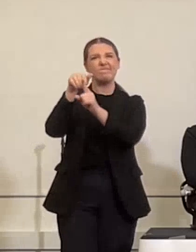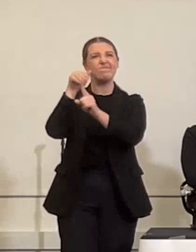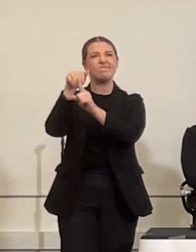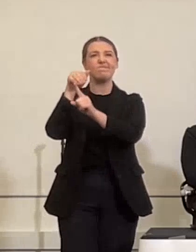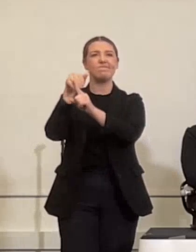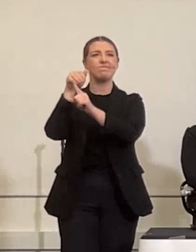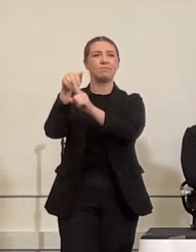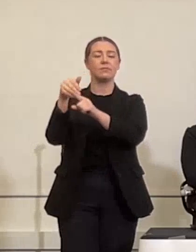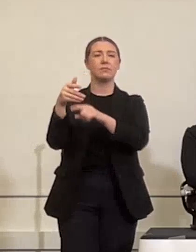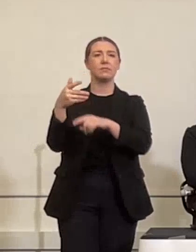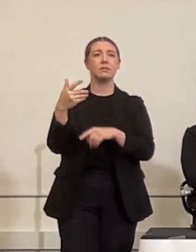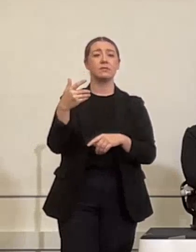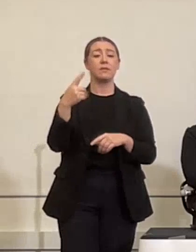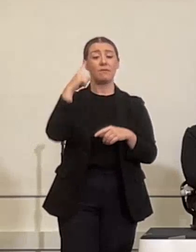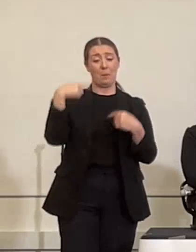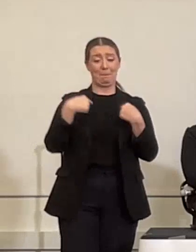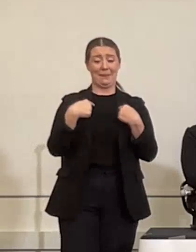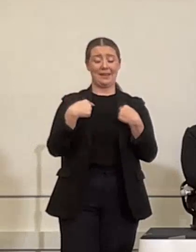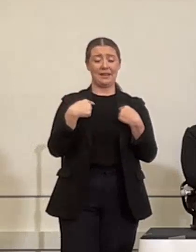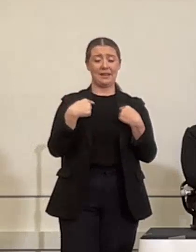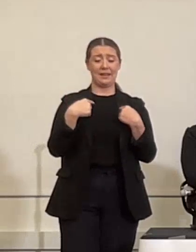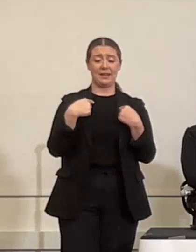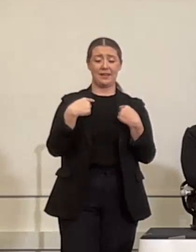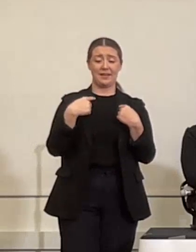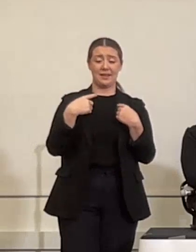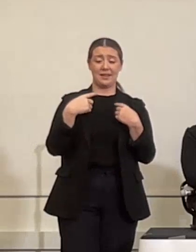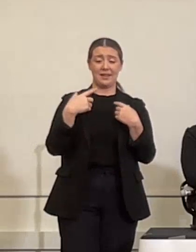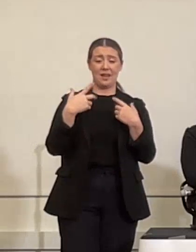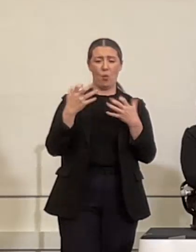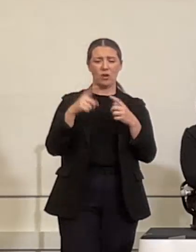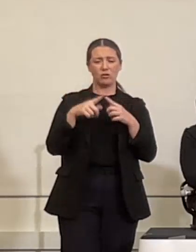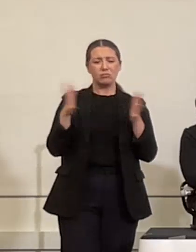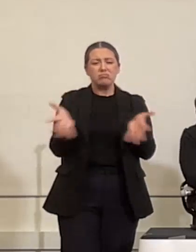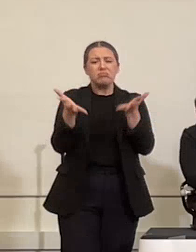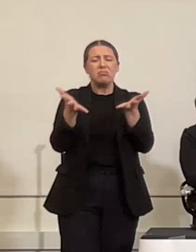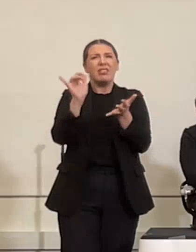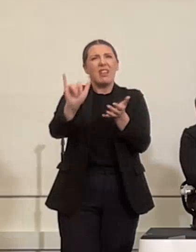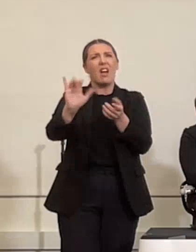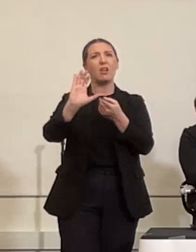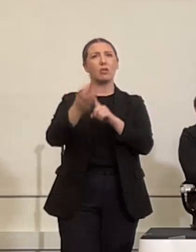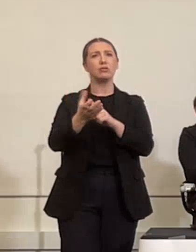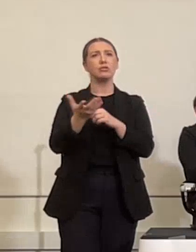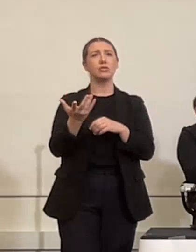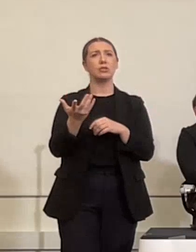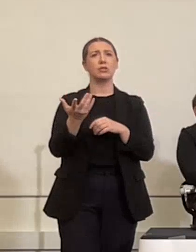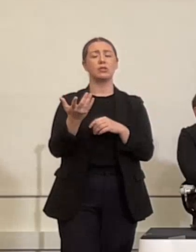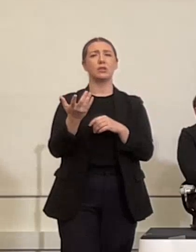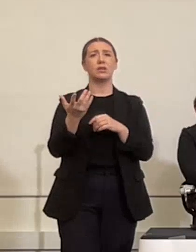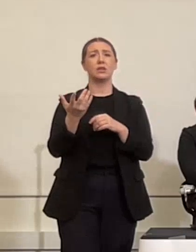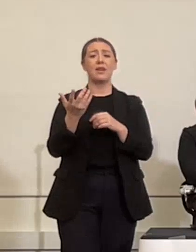And I and I think for me, when I think about building that culture, it really does kind of take this kind of relentless